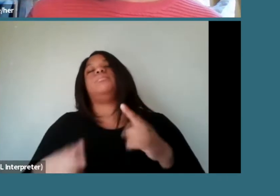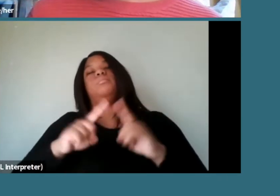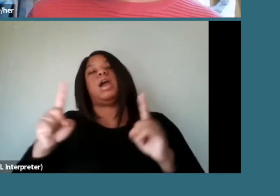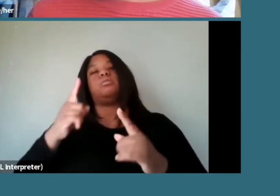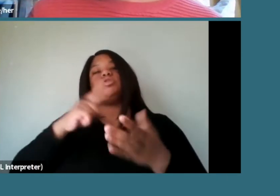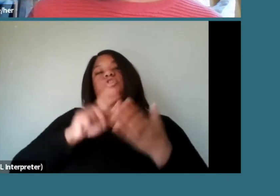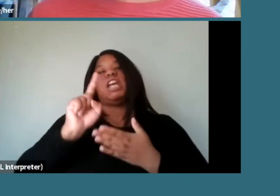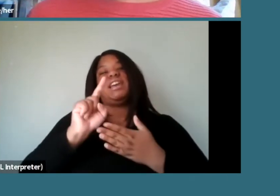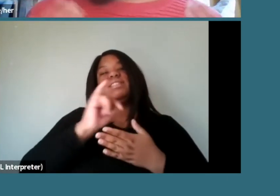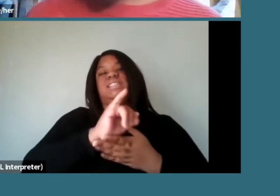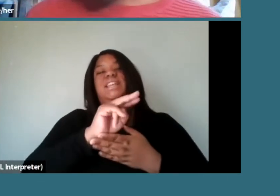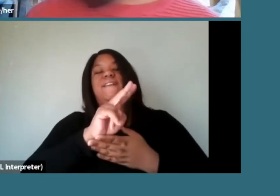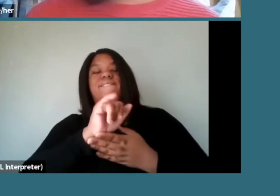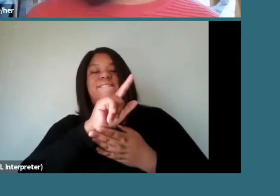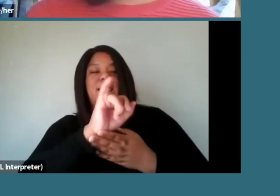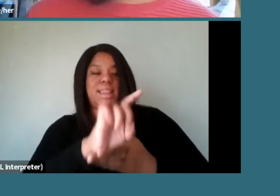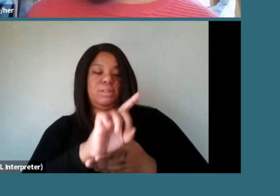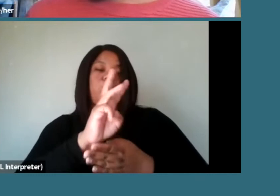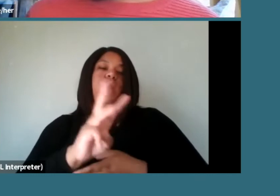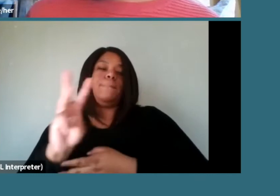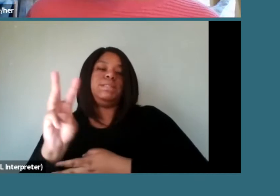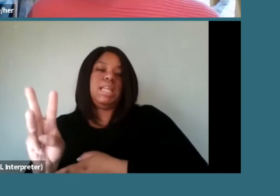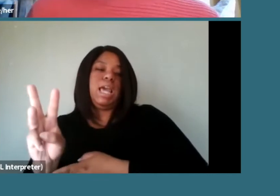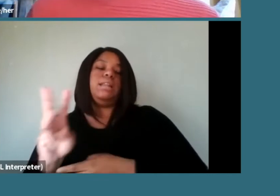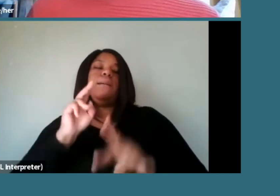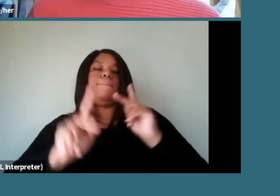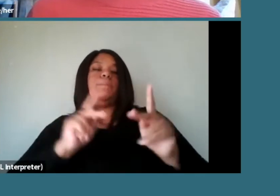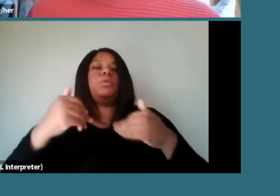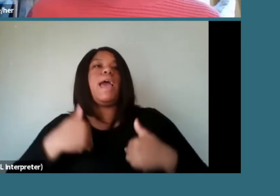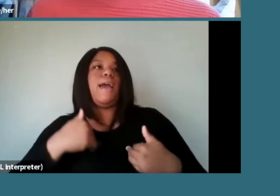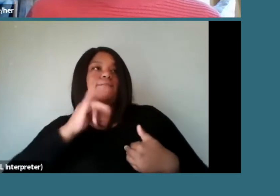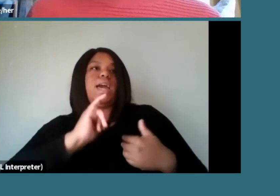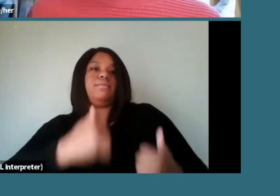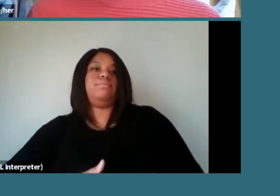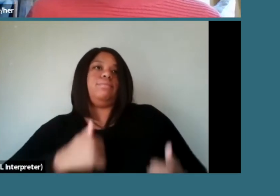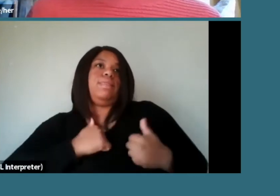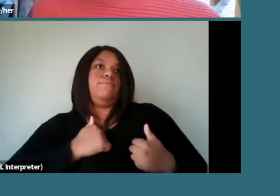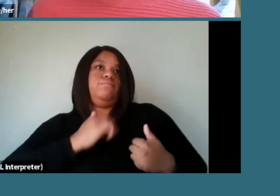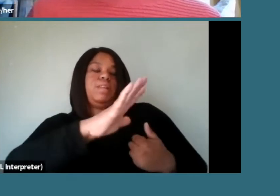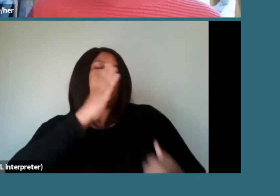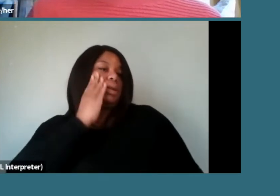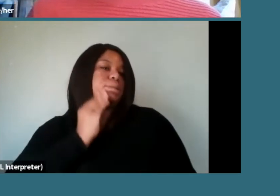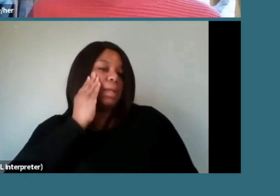to actually hear from people who have that actual lived experience. I feel like as with a lot of things